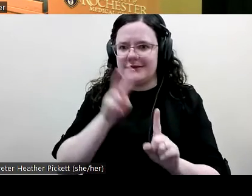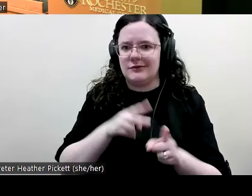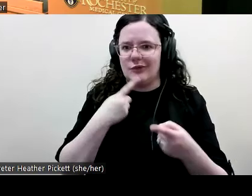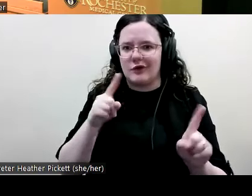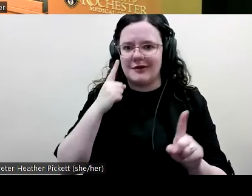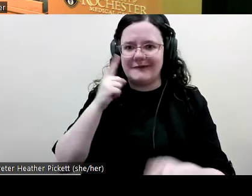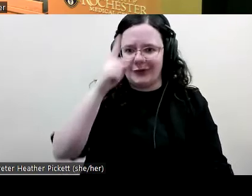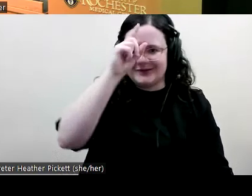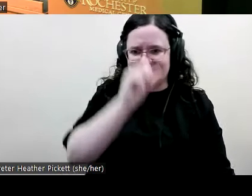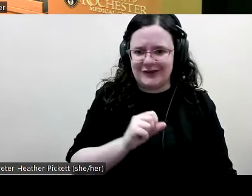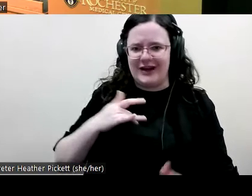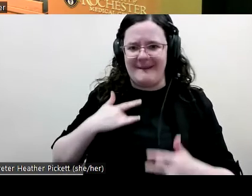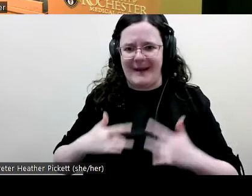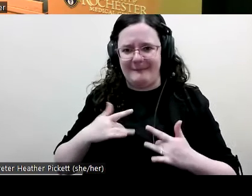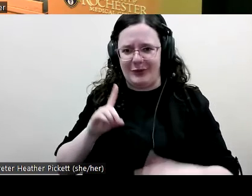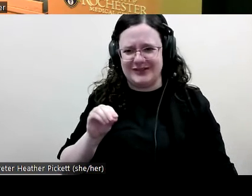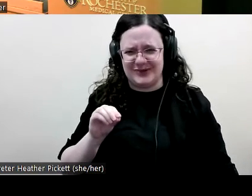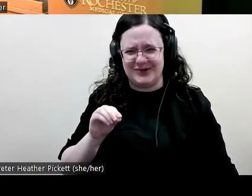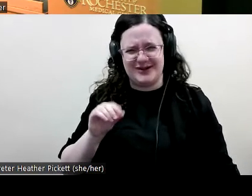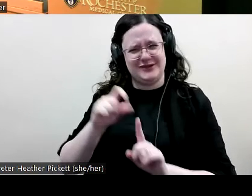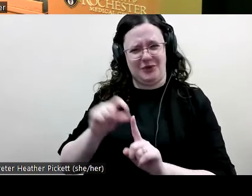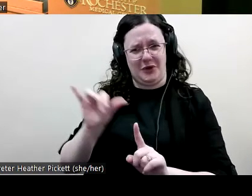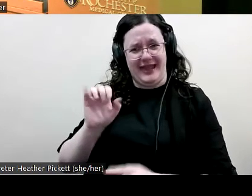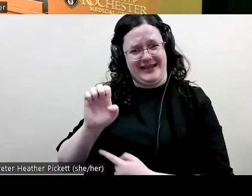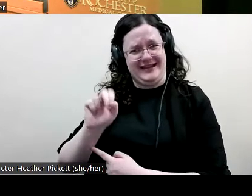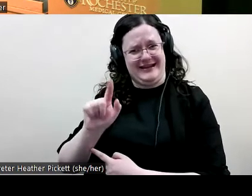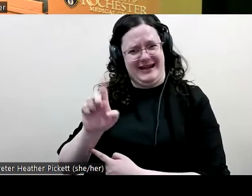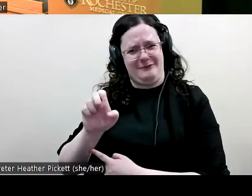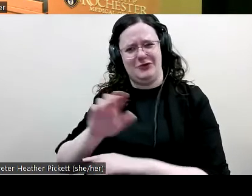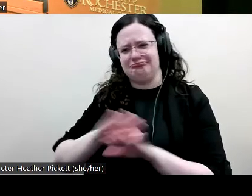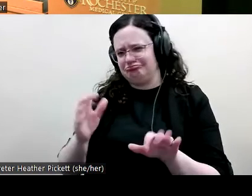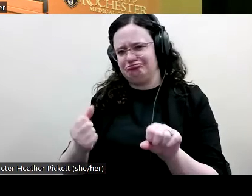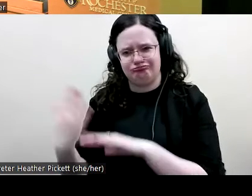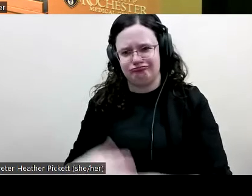those are words that we should really I think abandoned um sometimes people say parents um